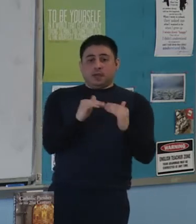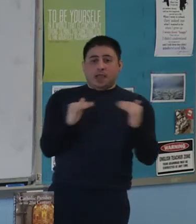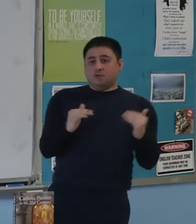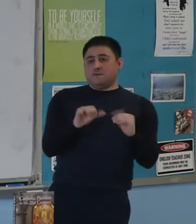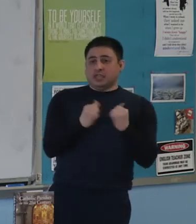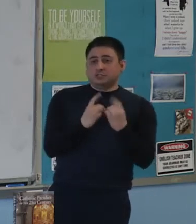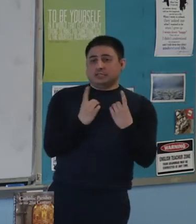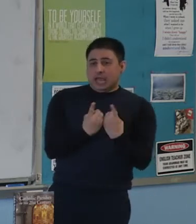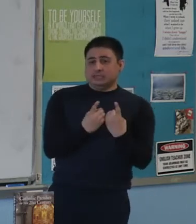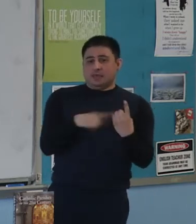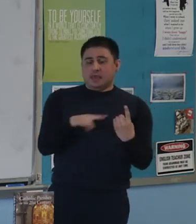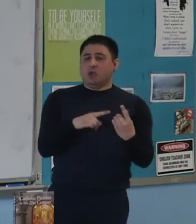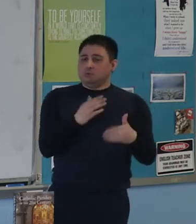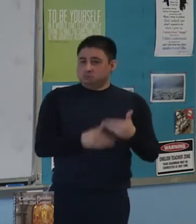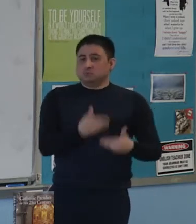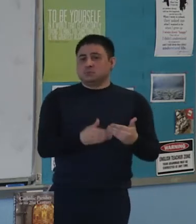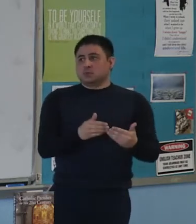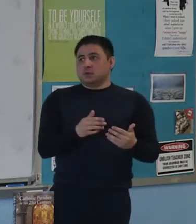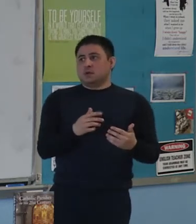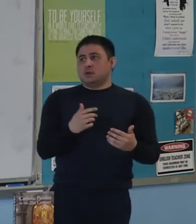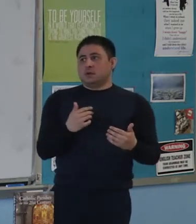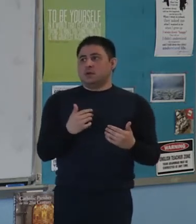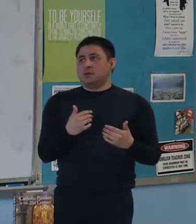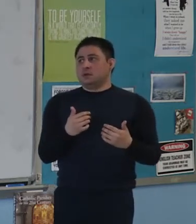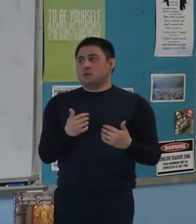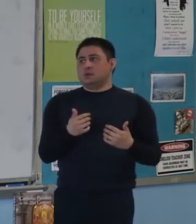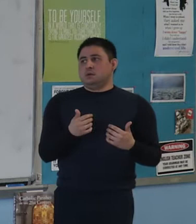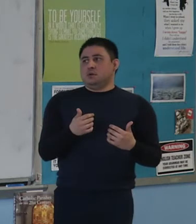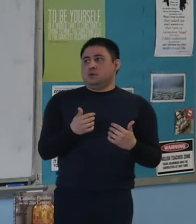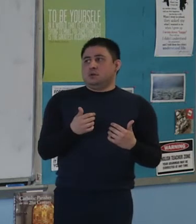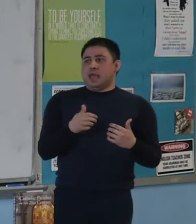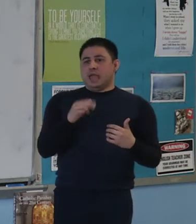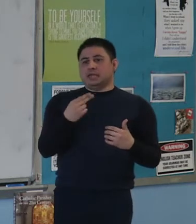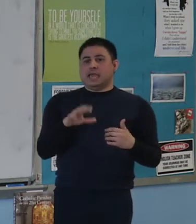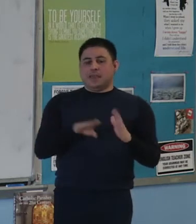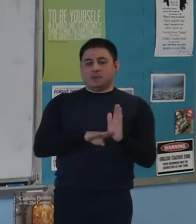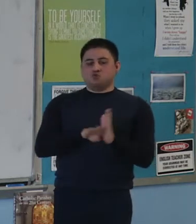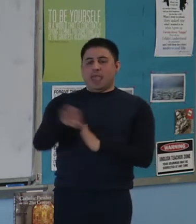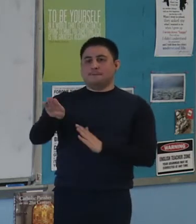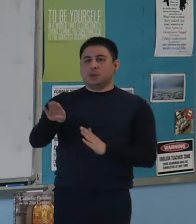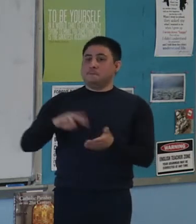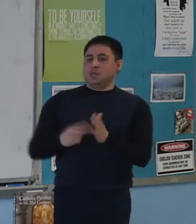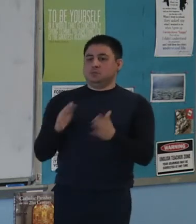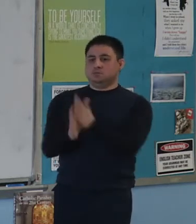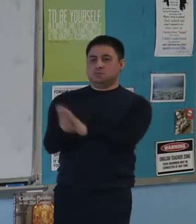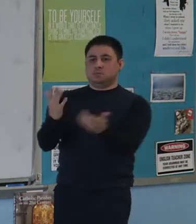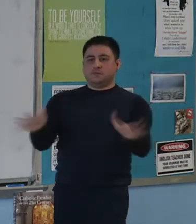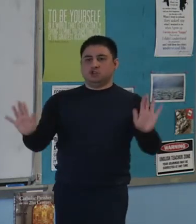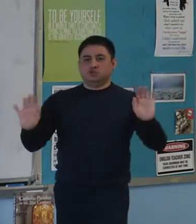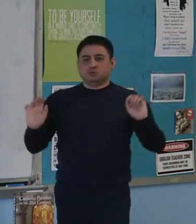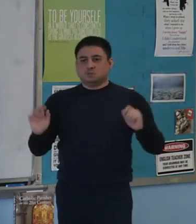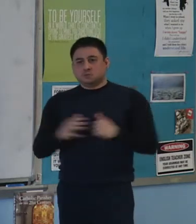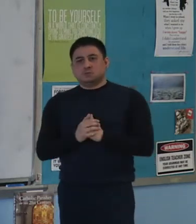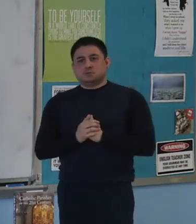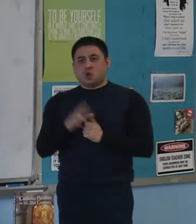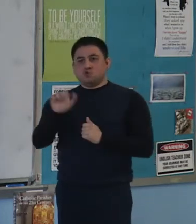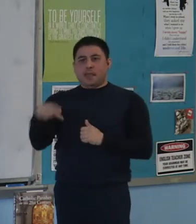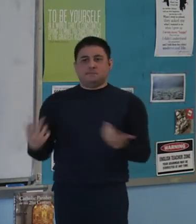or diocese, we have a handicap-accessible ramp, we've done our job and that's it, to,